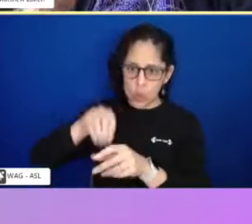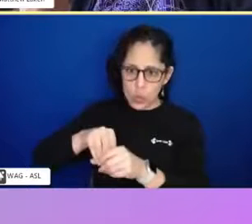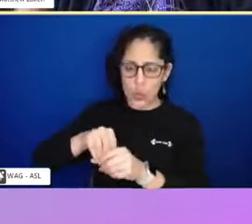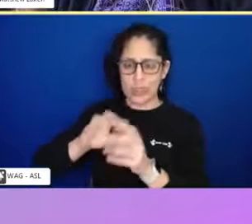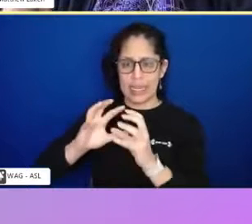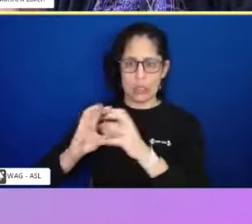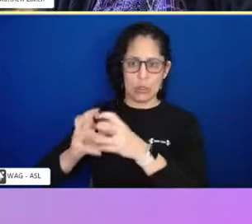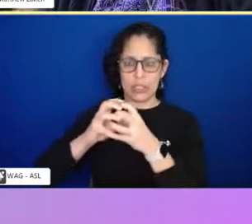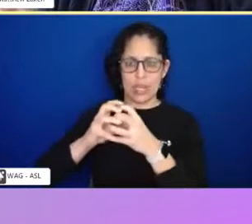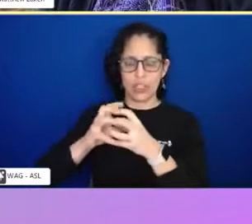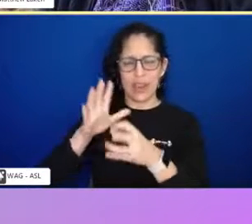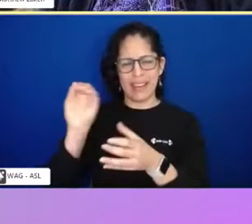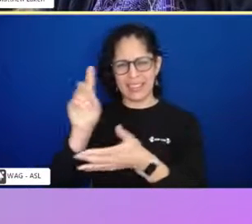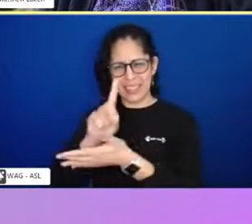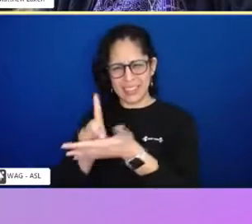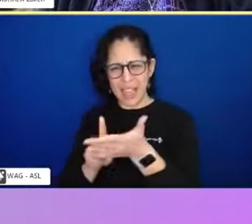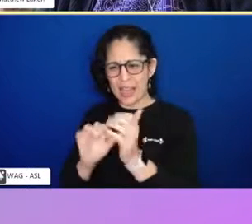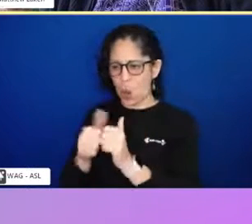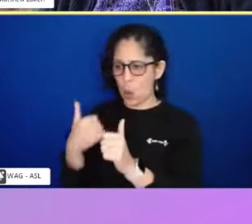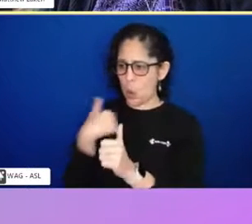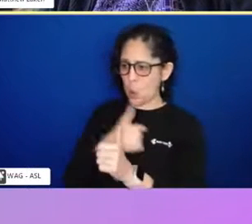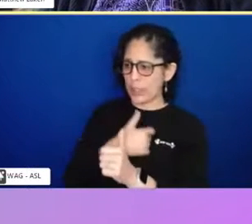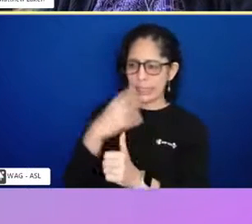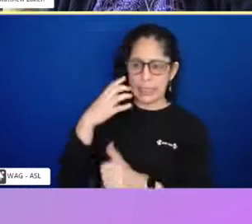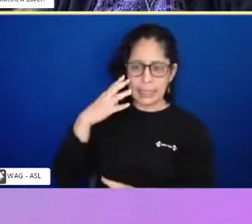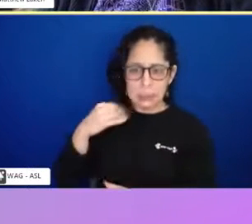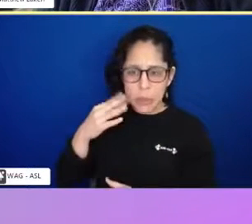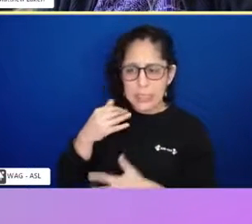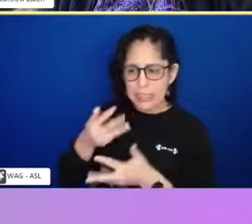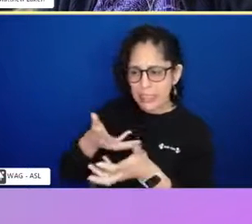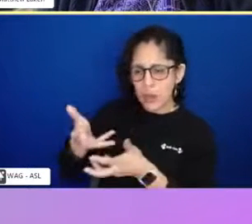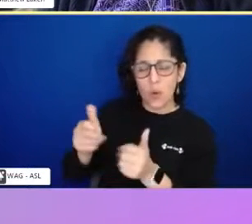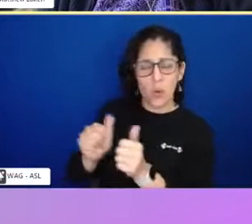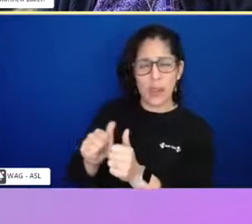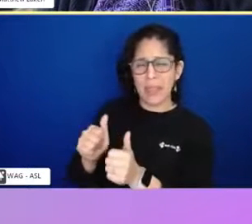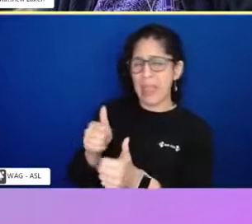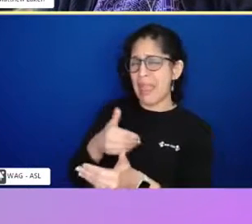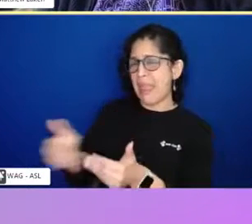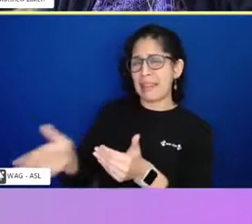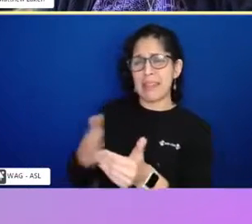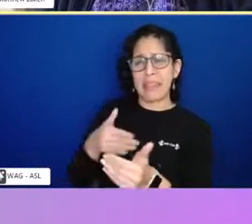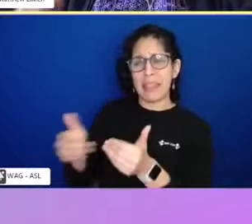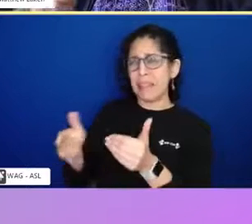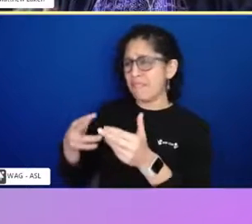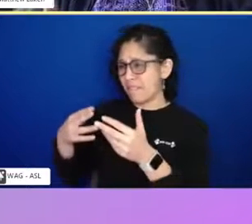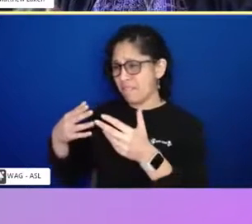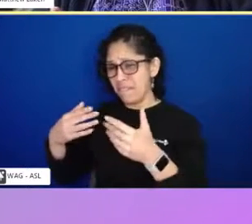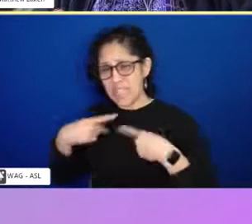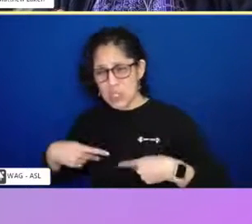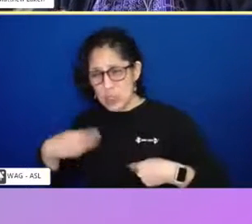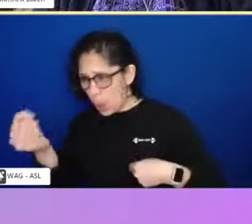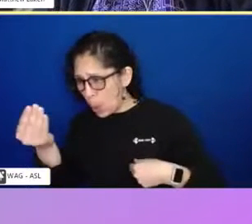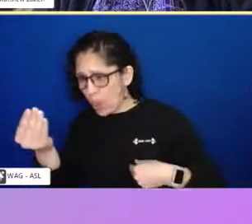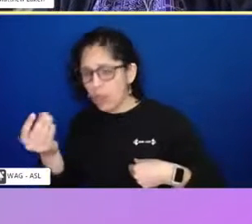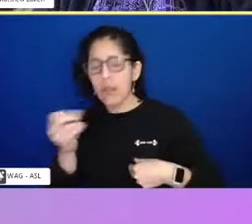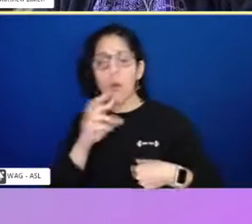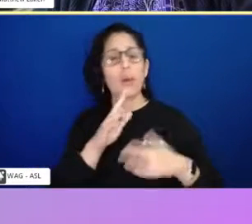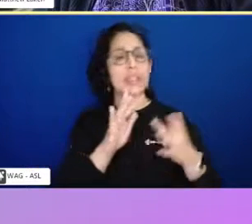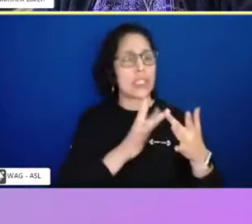community in our everyday lives. To build intersection and prove through design the way we live and interact with